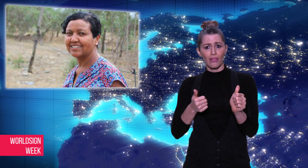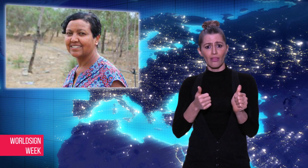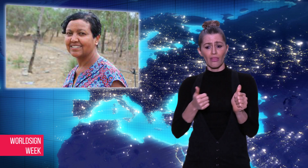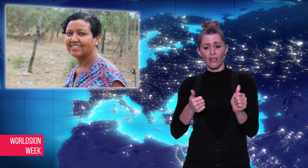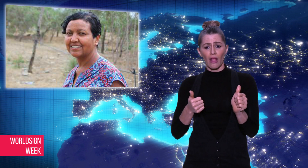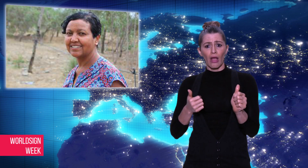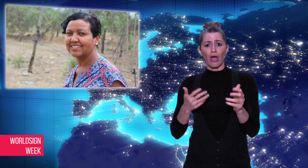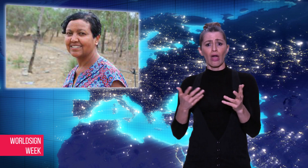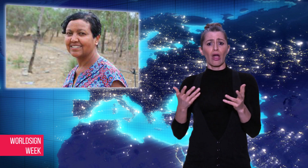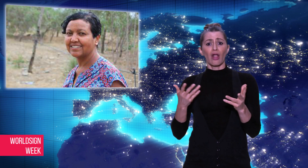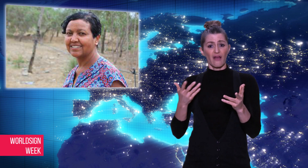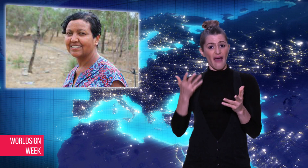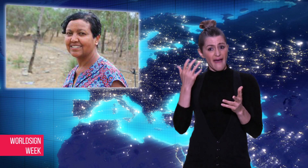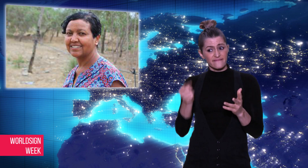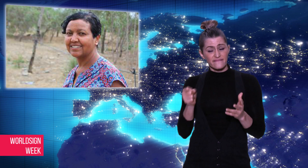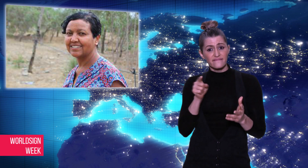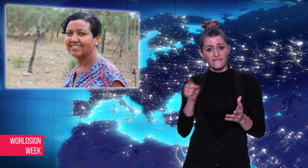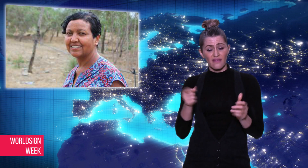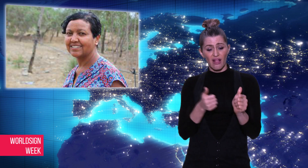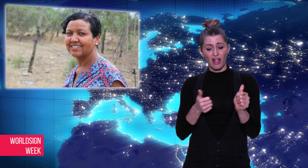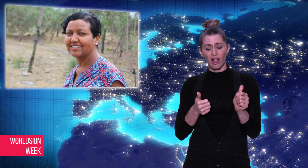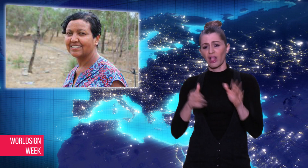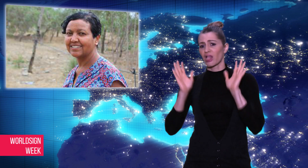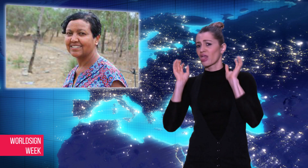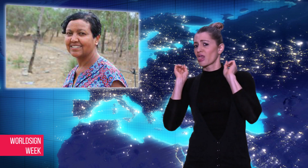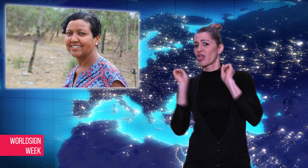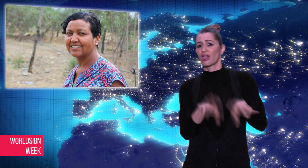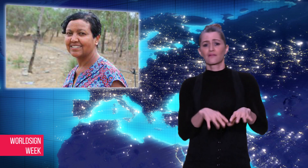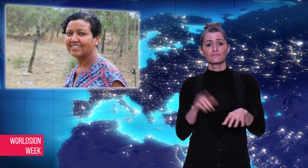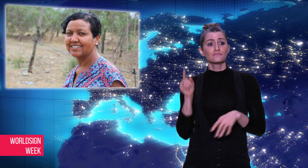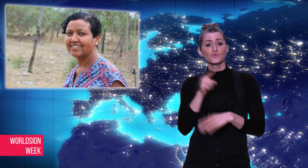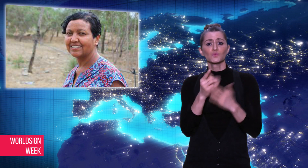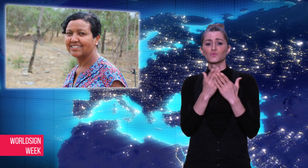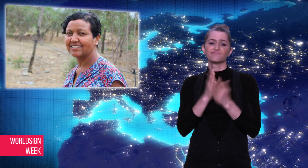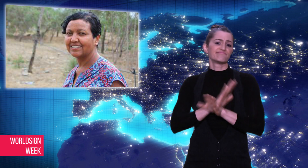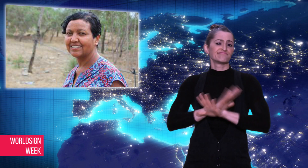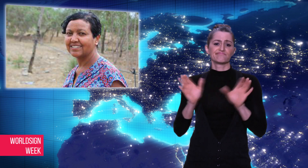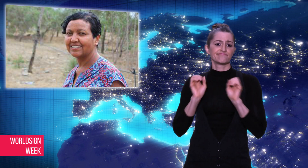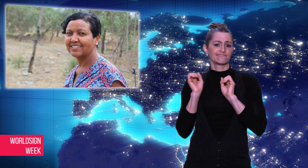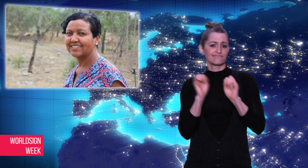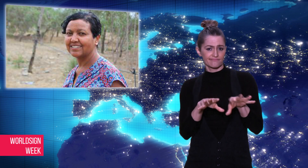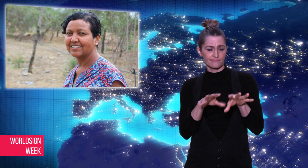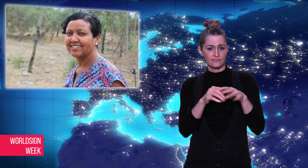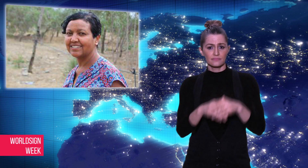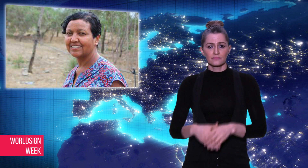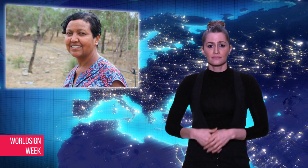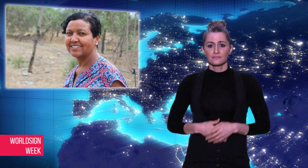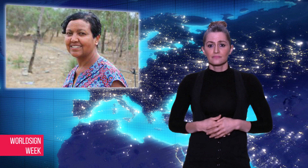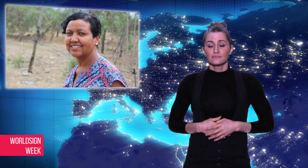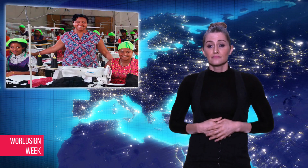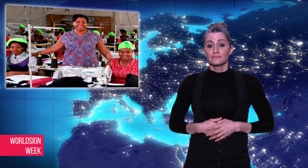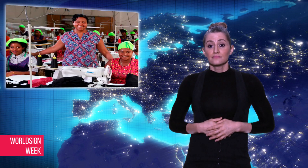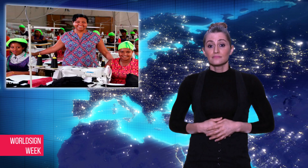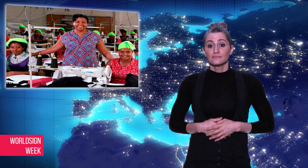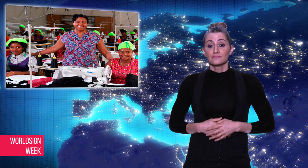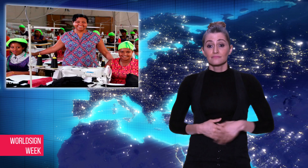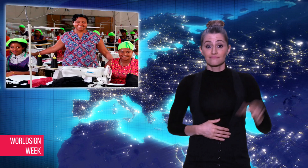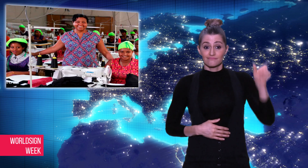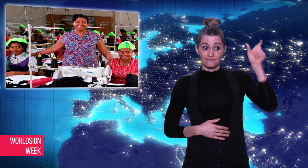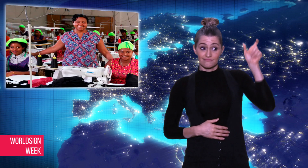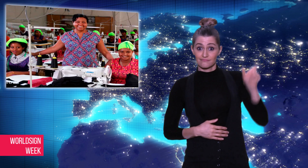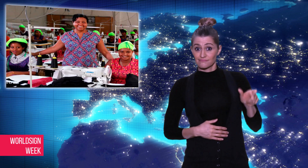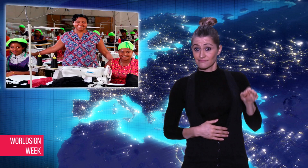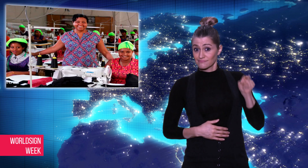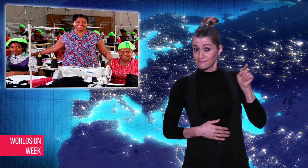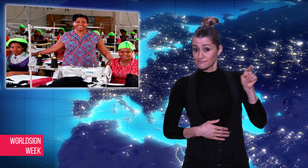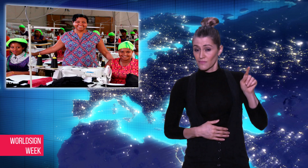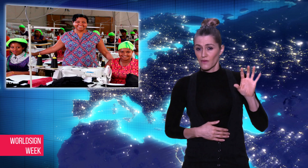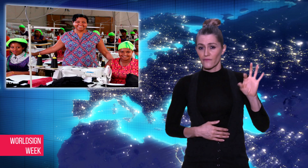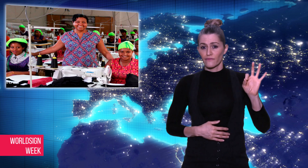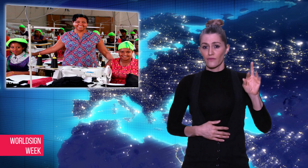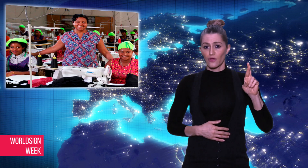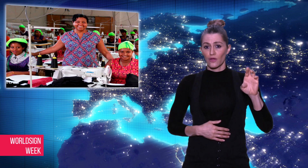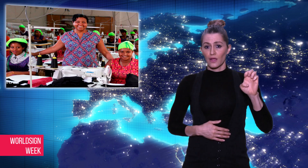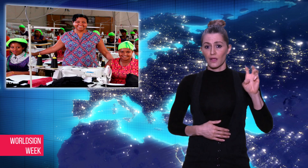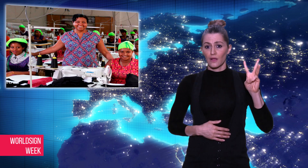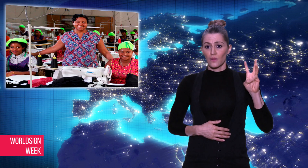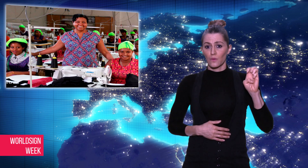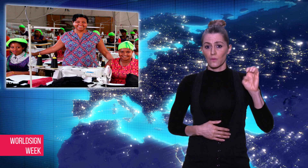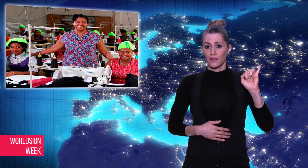their menstrual periods, and could fall behind in